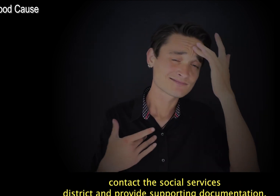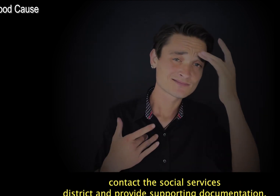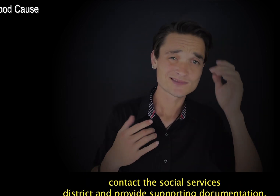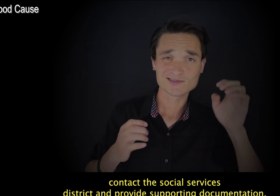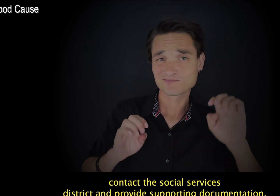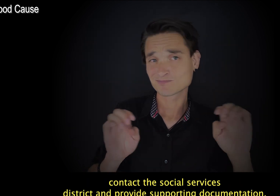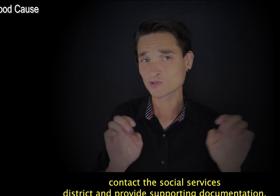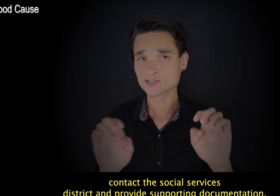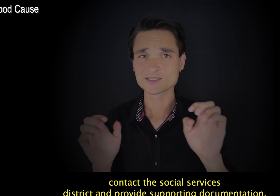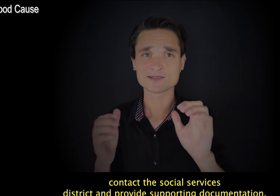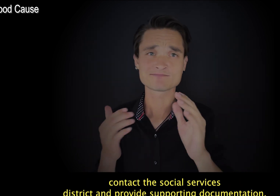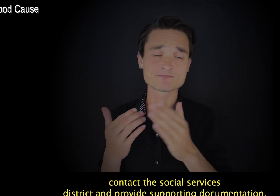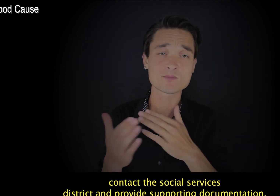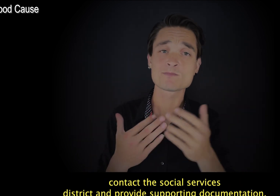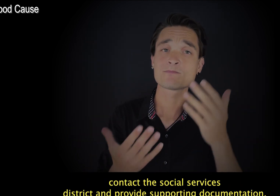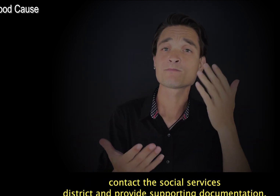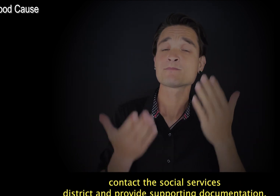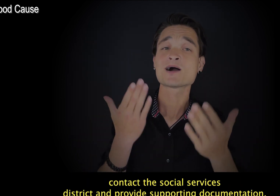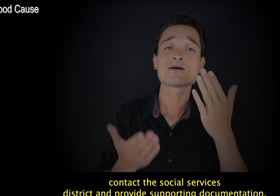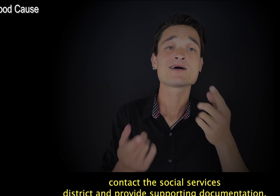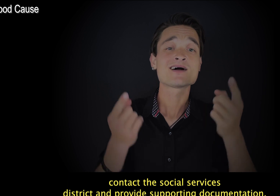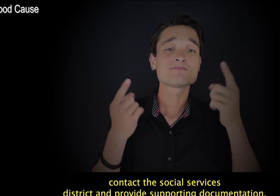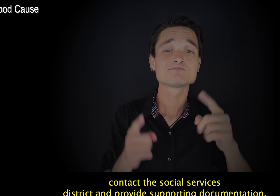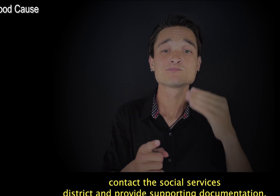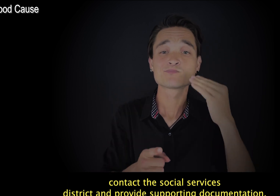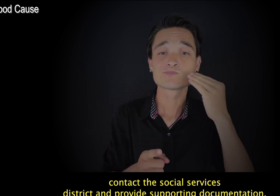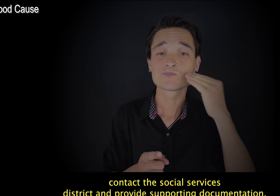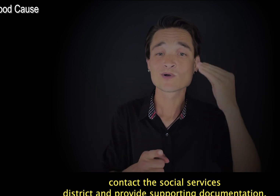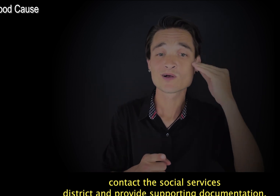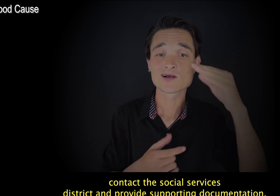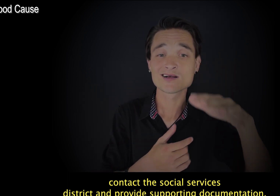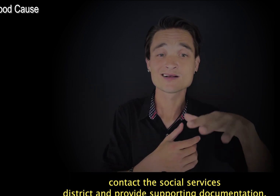contact the social services district and provide supporting documentation.